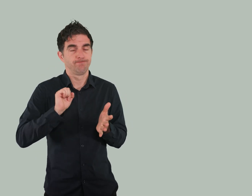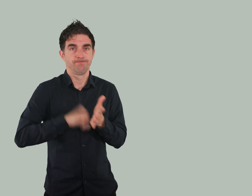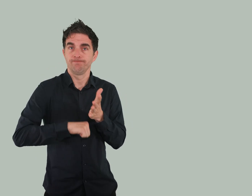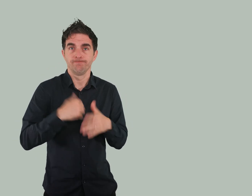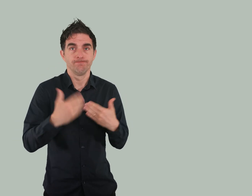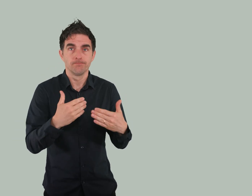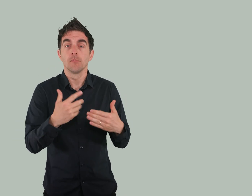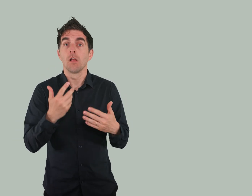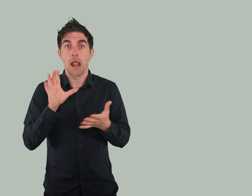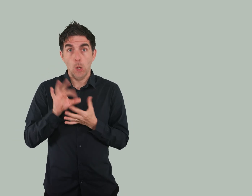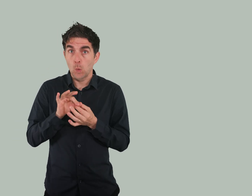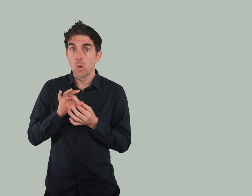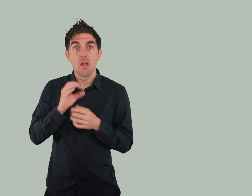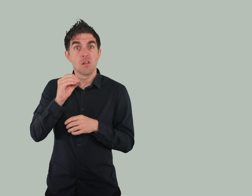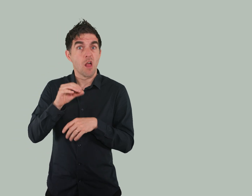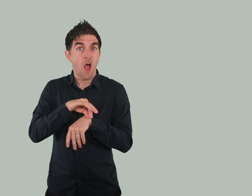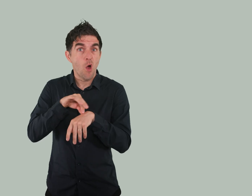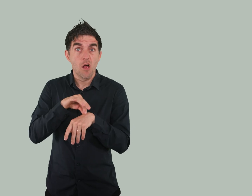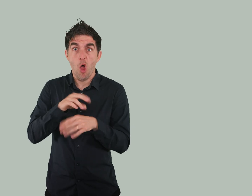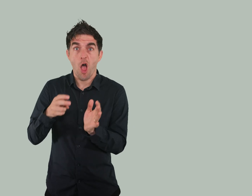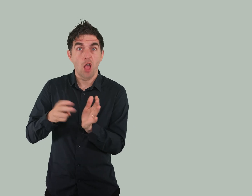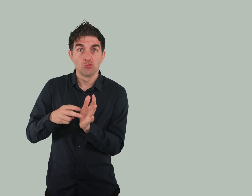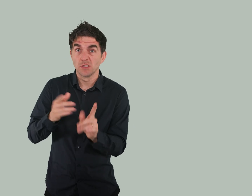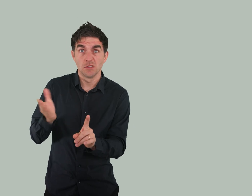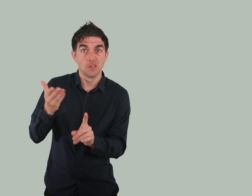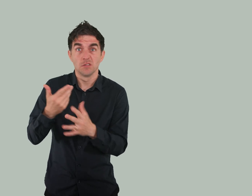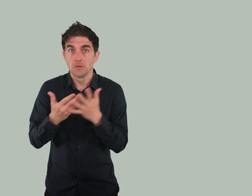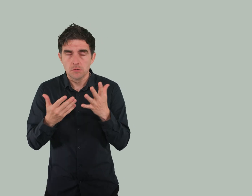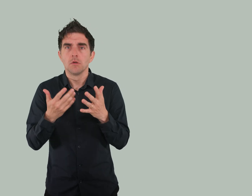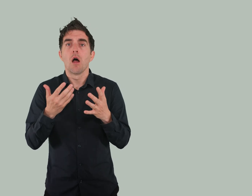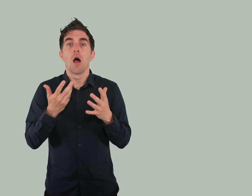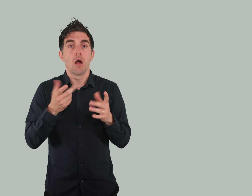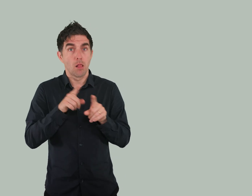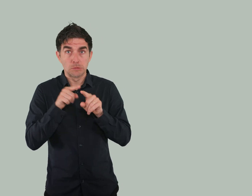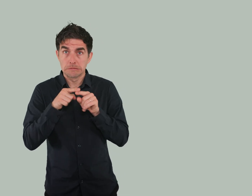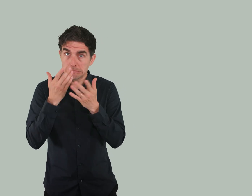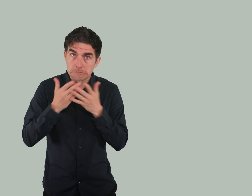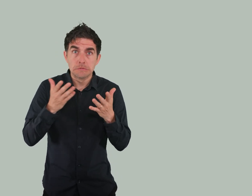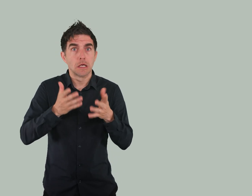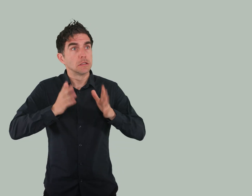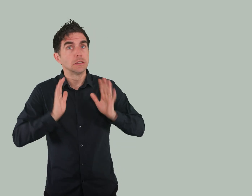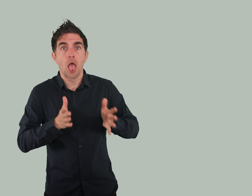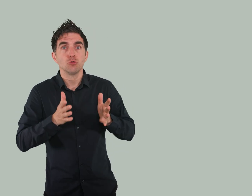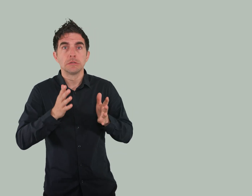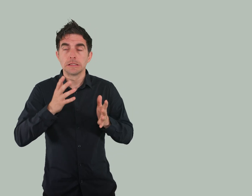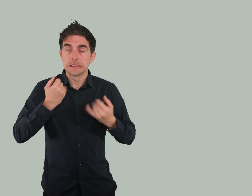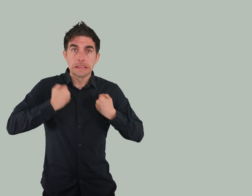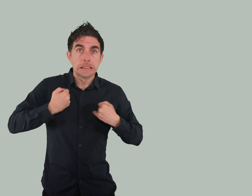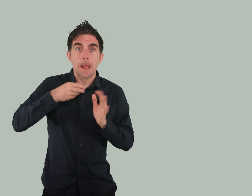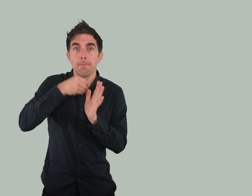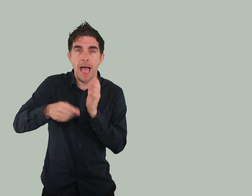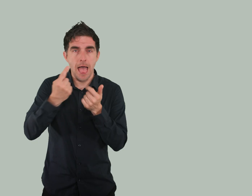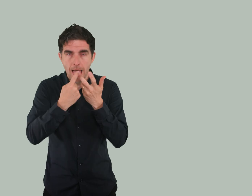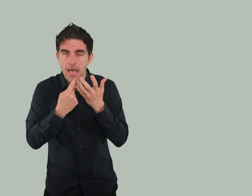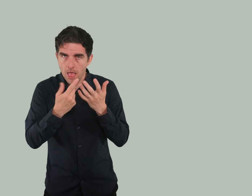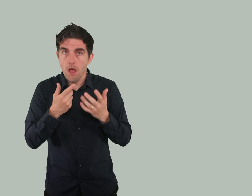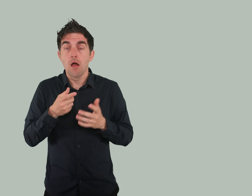particularly in relation to zero-hours contracts and statutory sick pay.